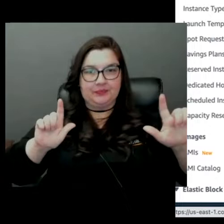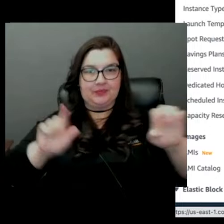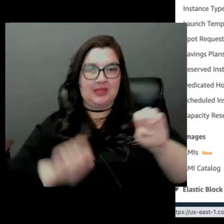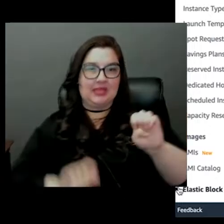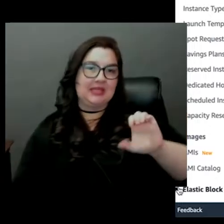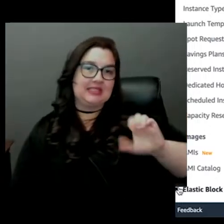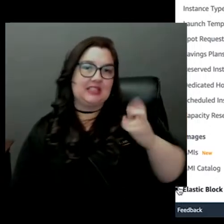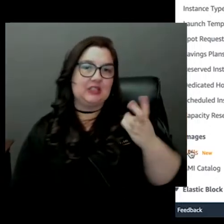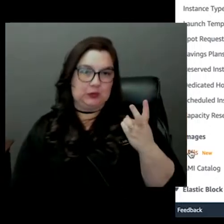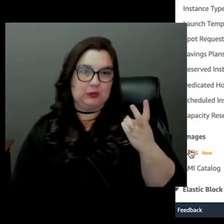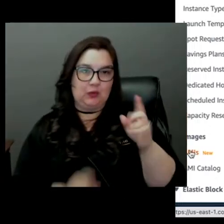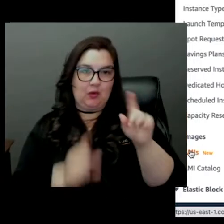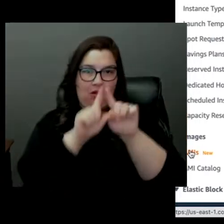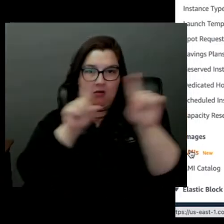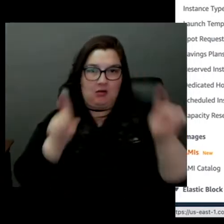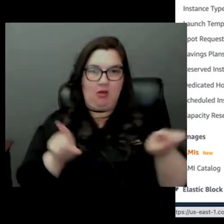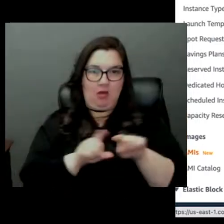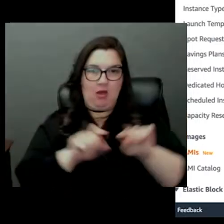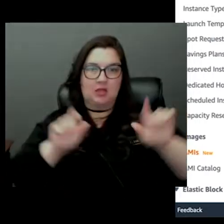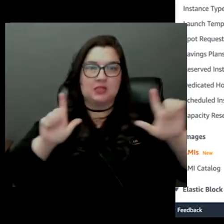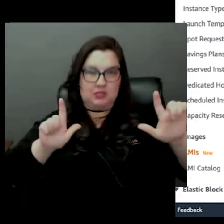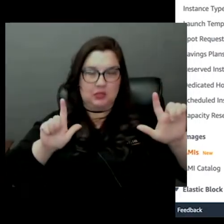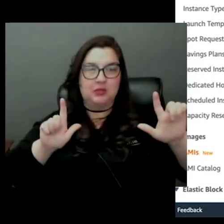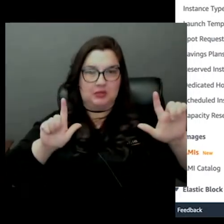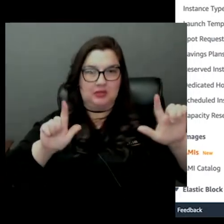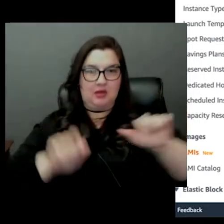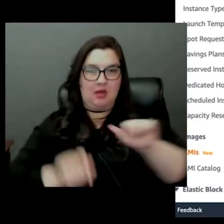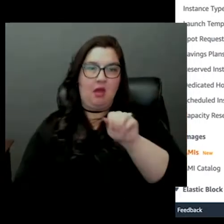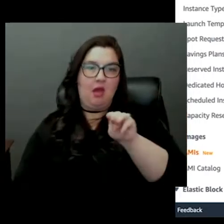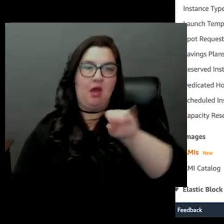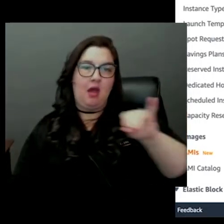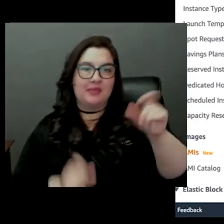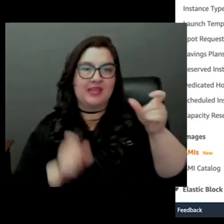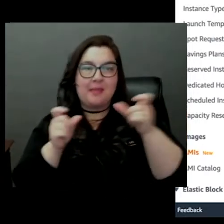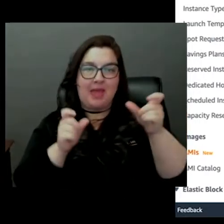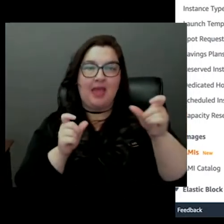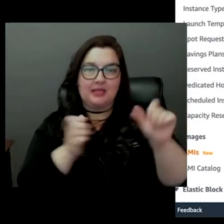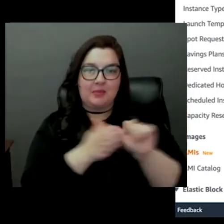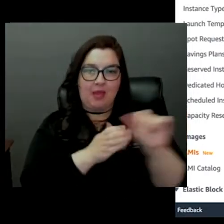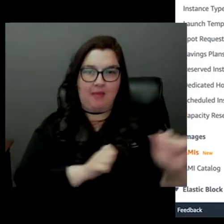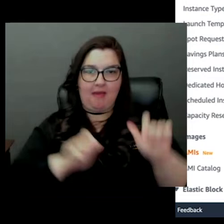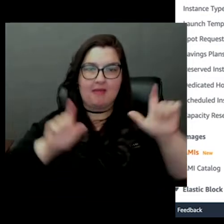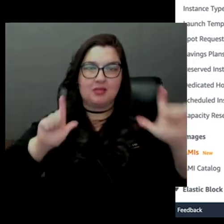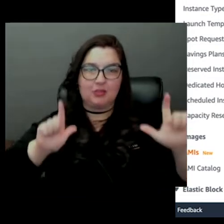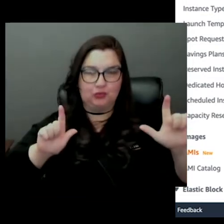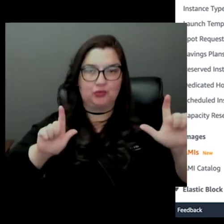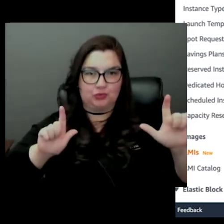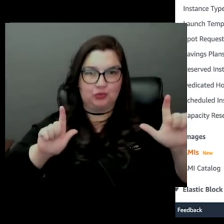and he is in within the army management page. And then he is gonna go up to where you manage the armies,